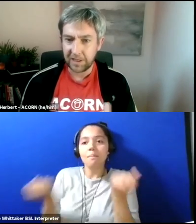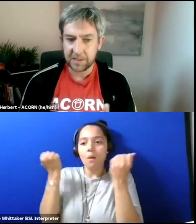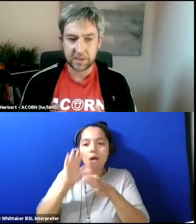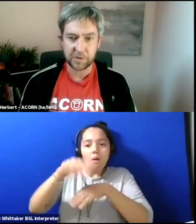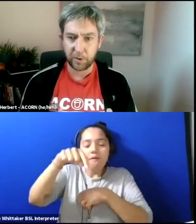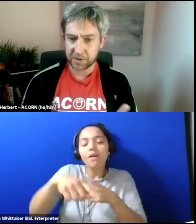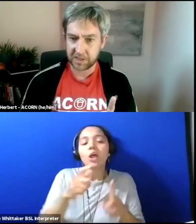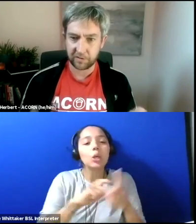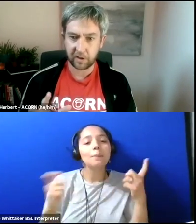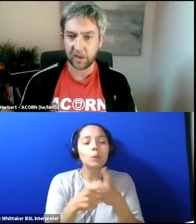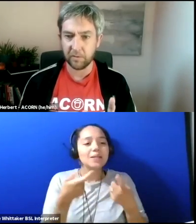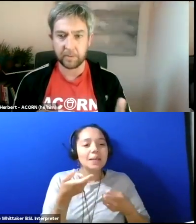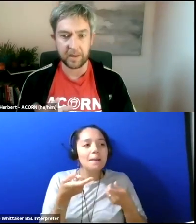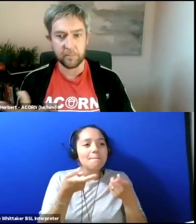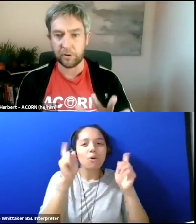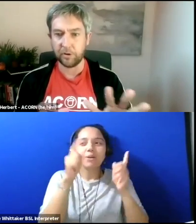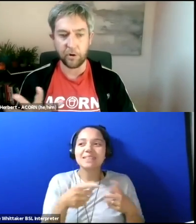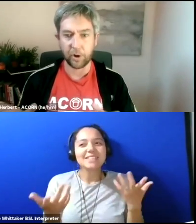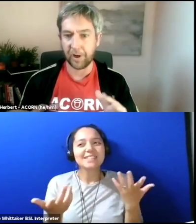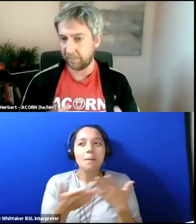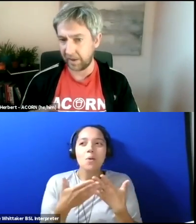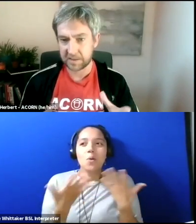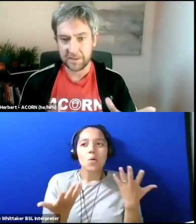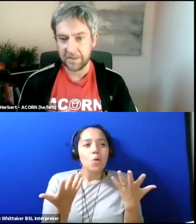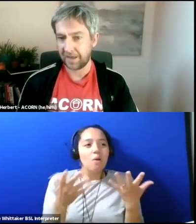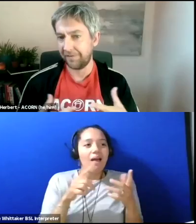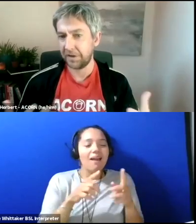In communities those bosses are a little bit more all over the place